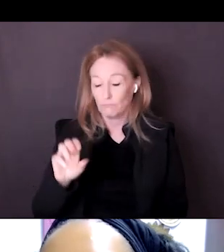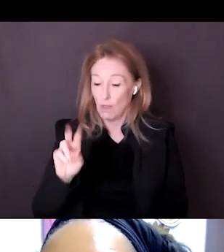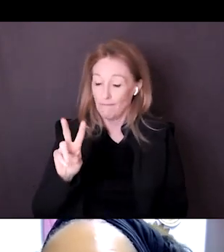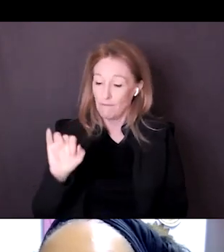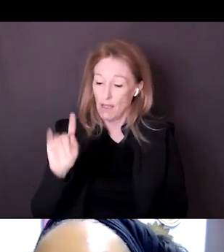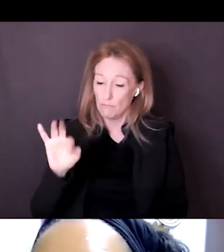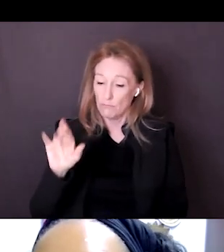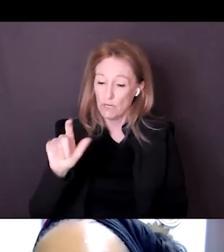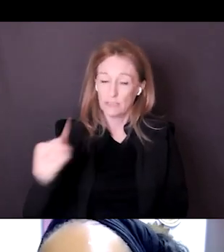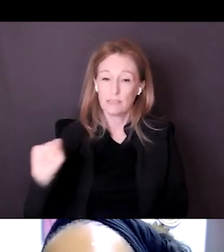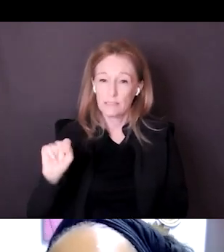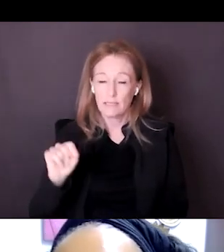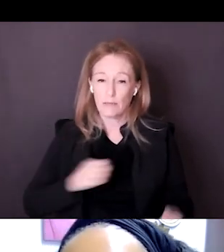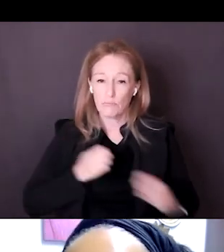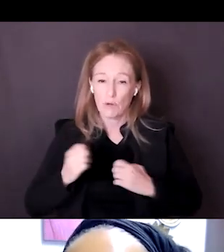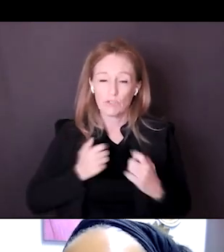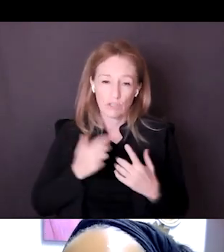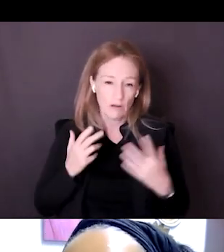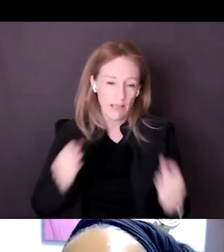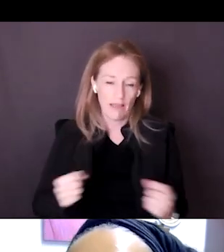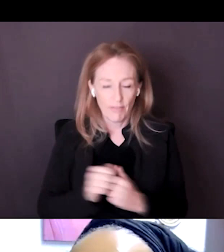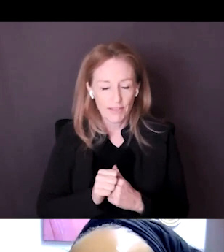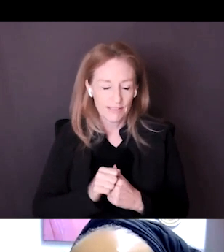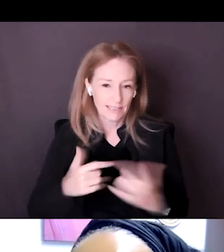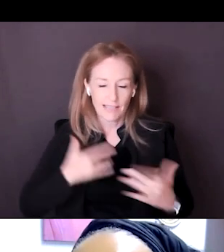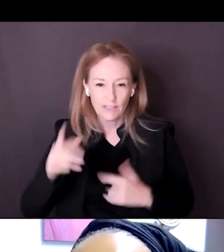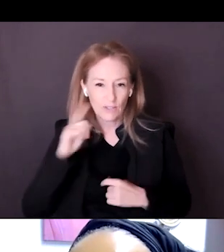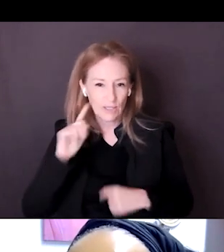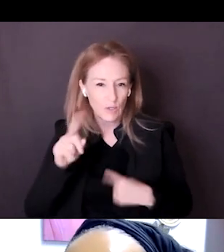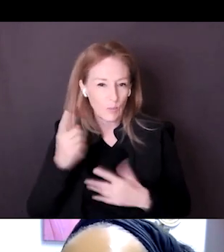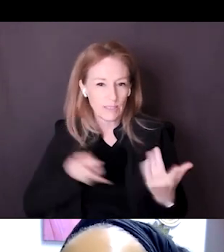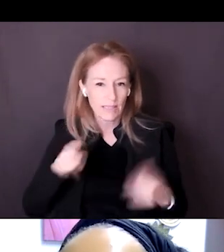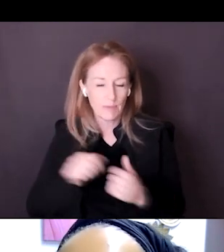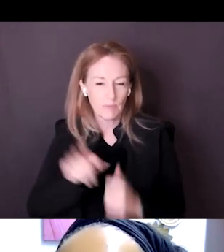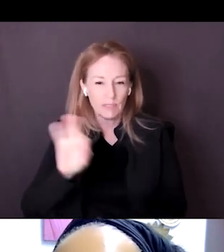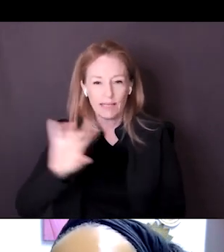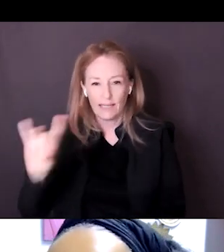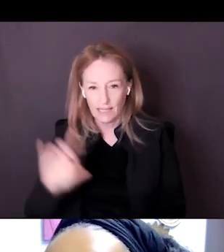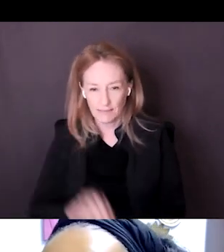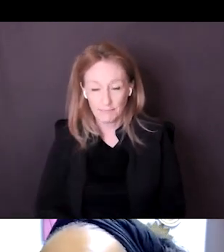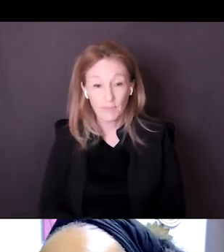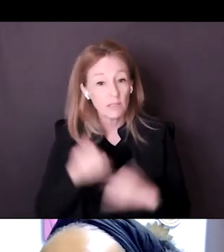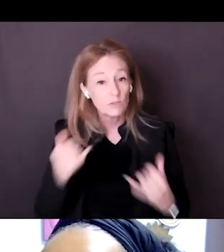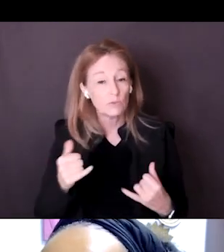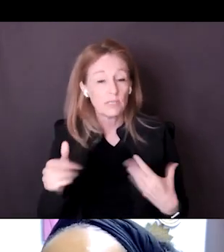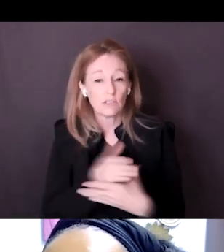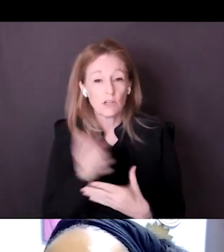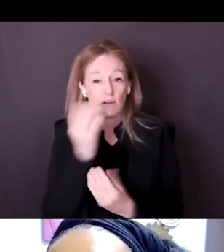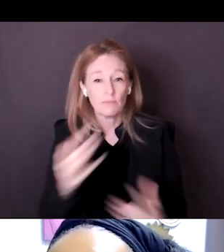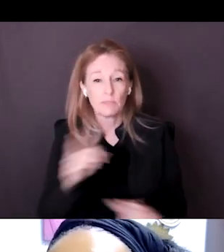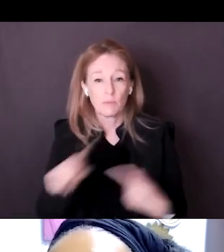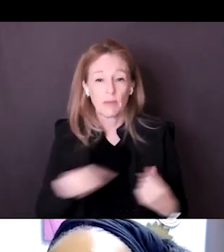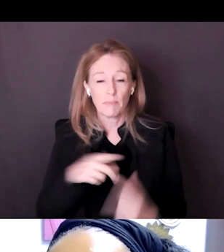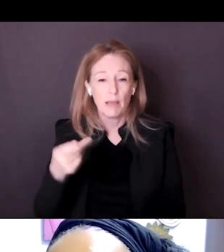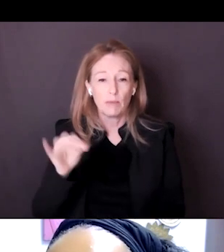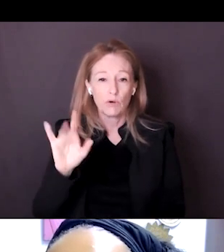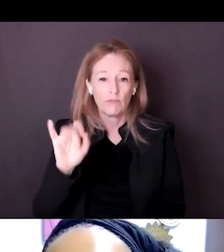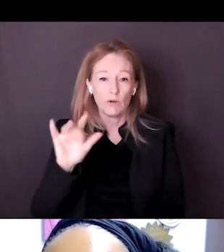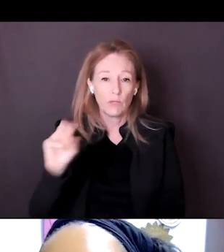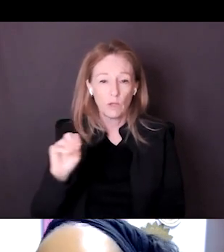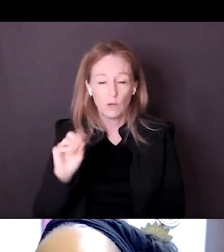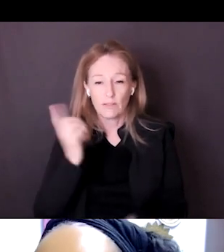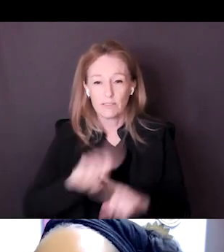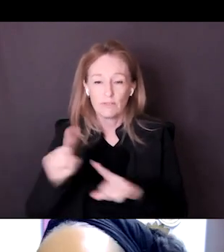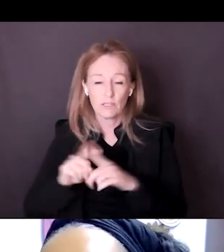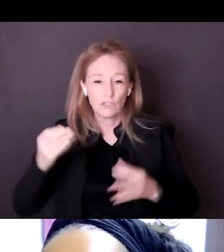IS HAPPENING WITH 988. I WANTED TO SHARE THE WORK THAT WE HAVE